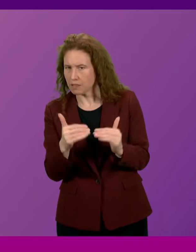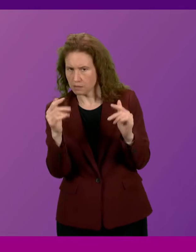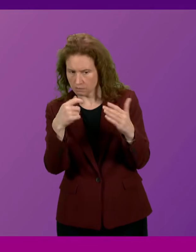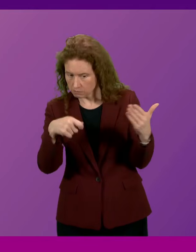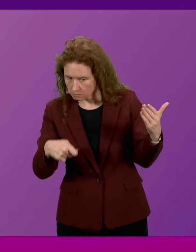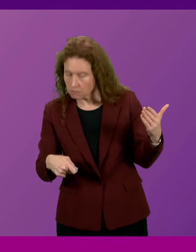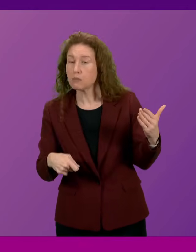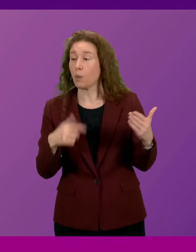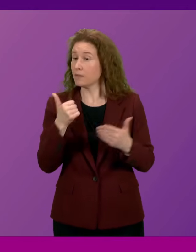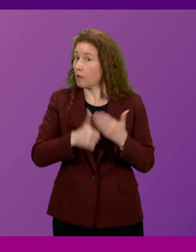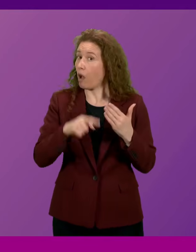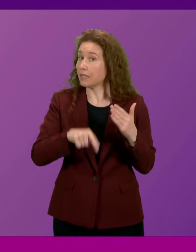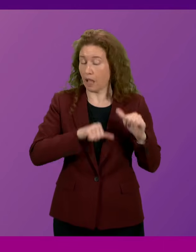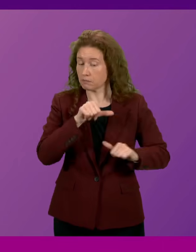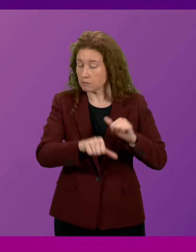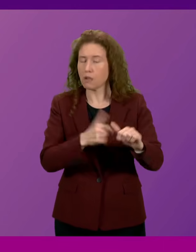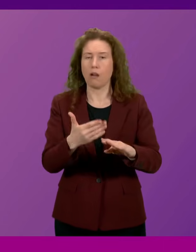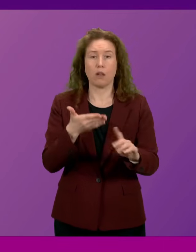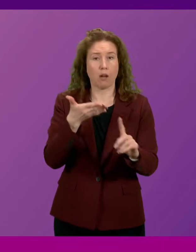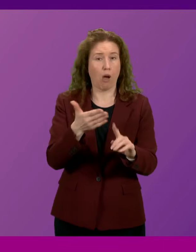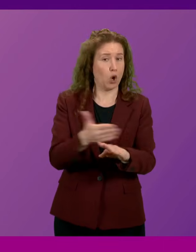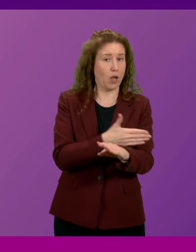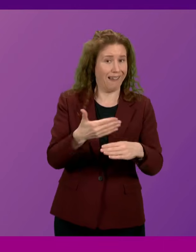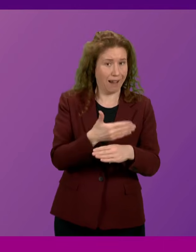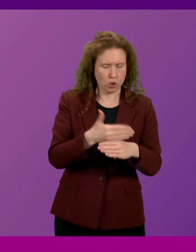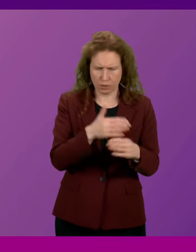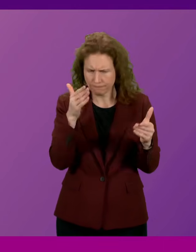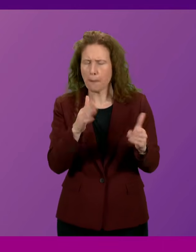already commenced with targeted early action to address essential repairs,